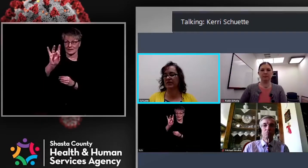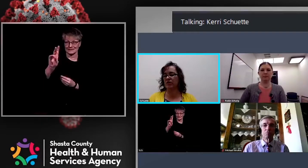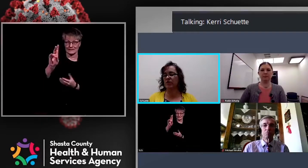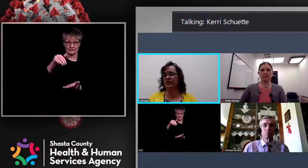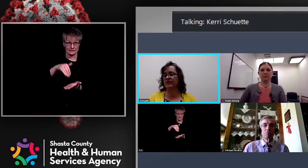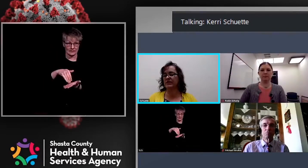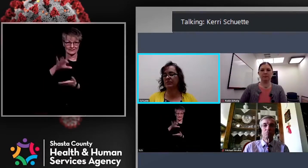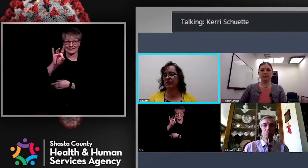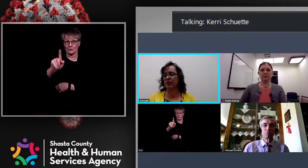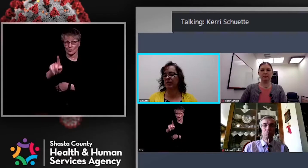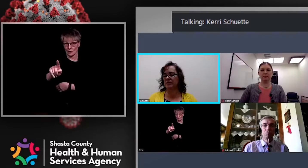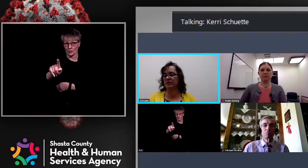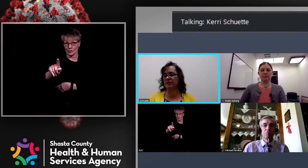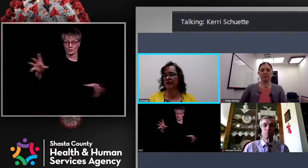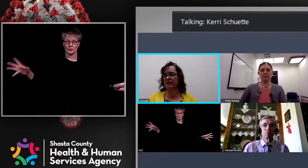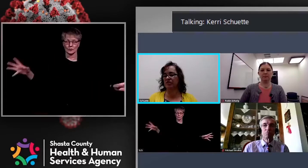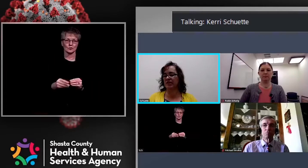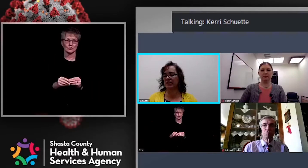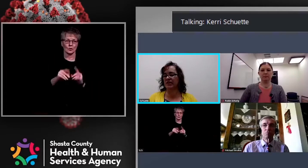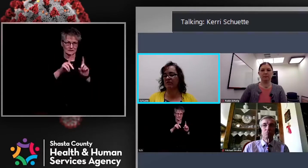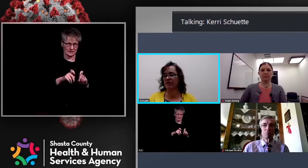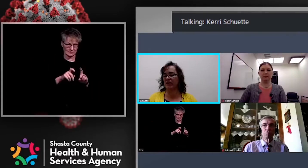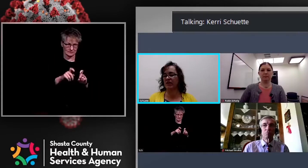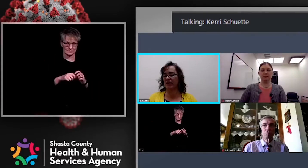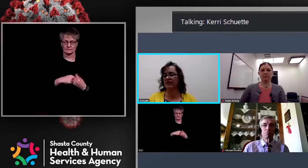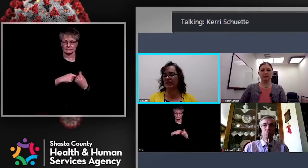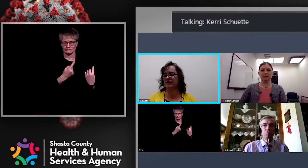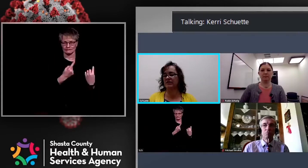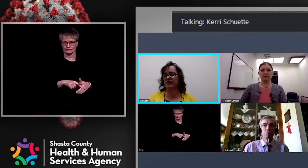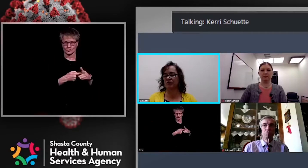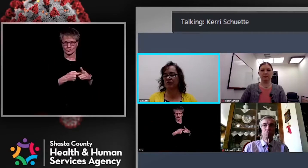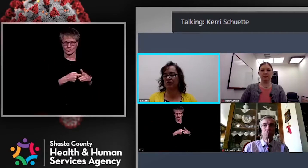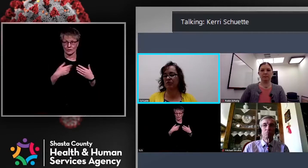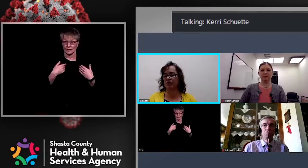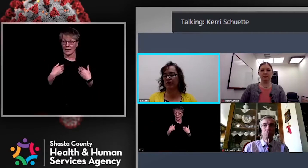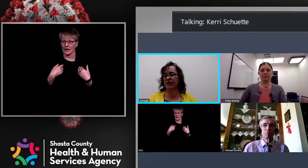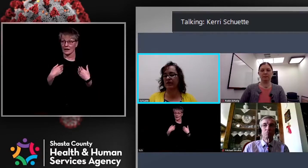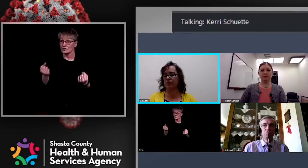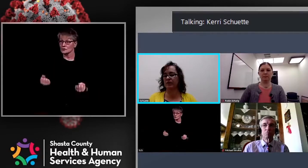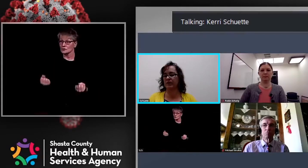We have six people hospitalized in Shasta County. And as of the last report, we had